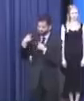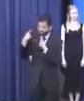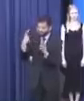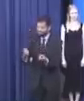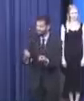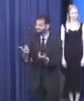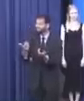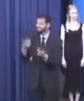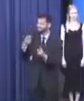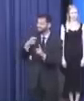indictment ever written.